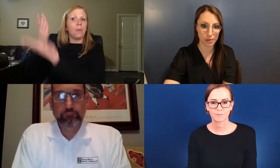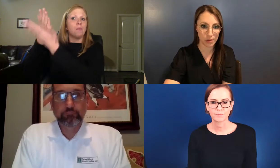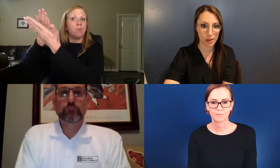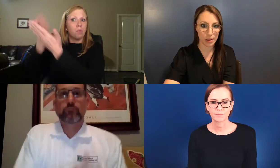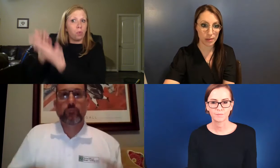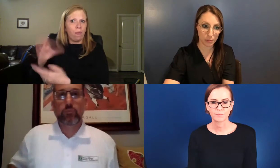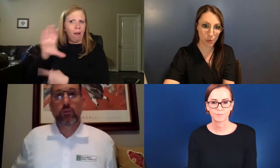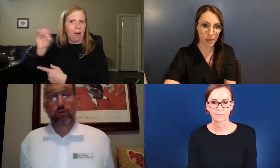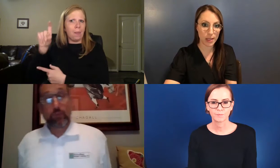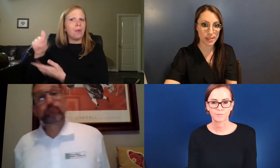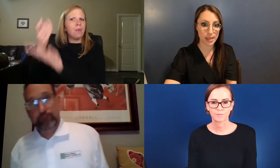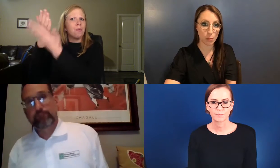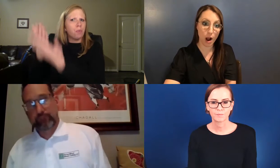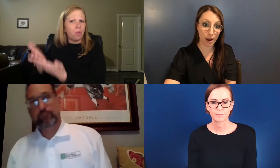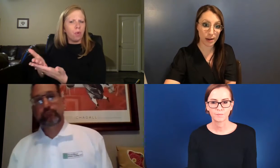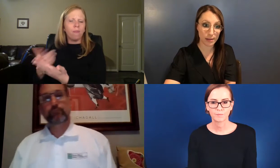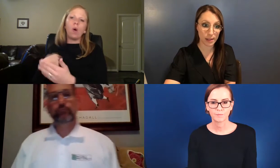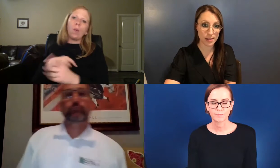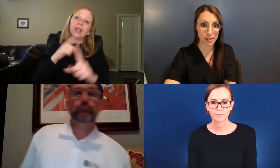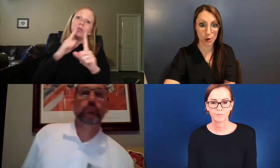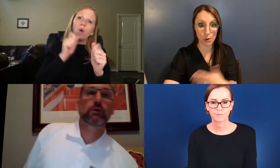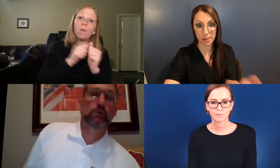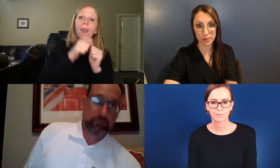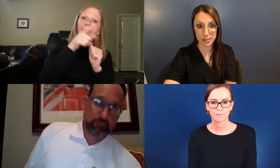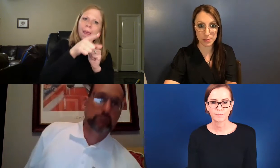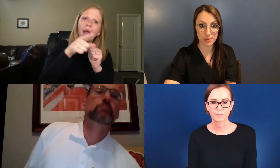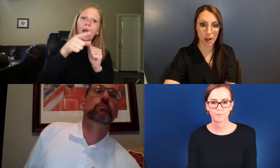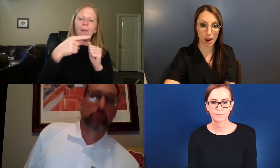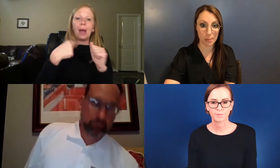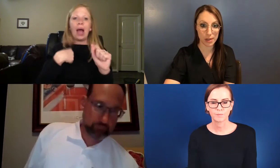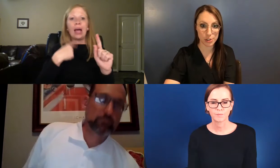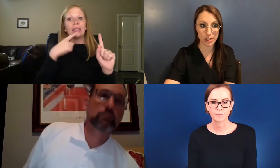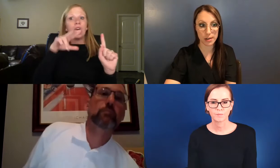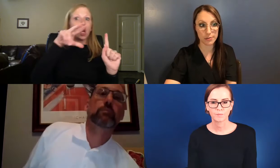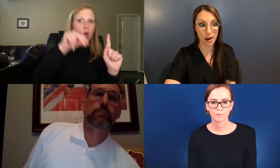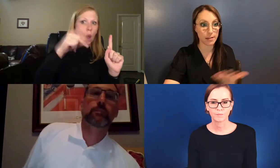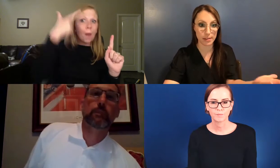with the employee and said why they said no about this specific accommodation, and if not,